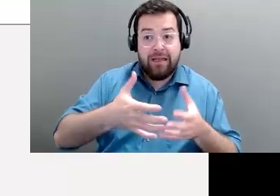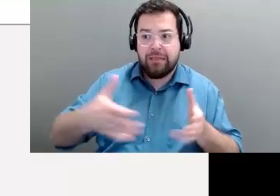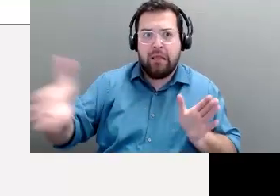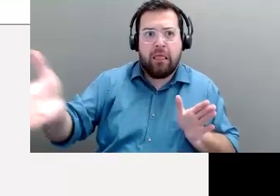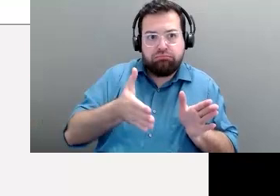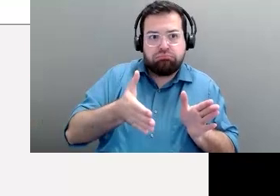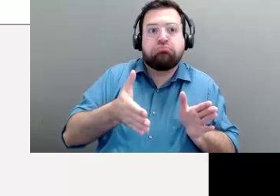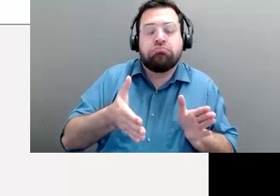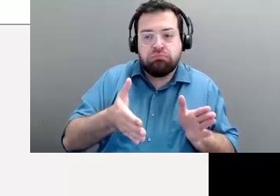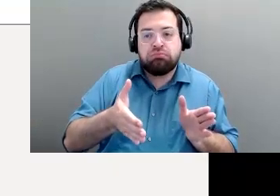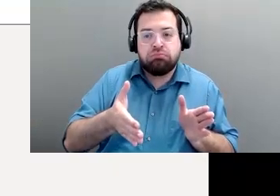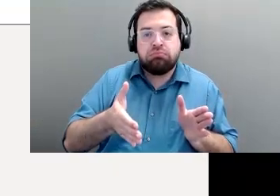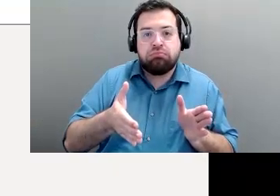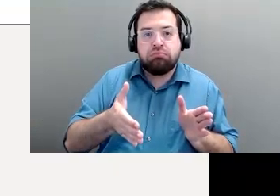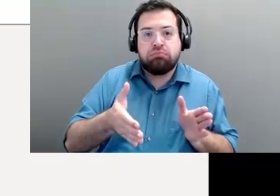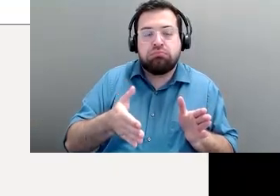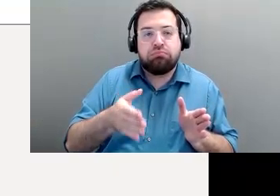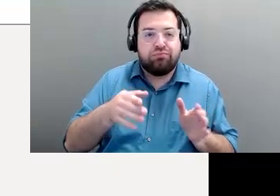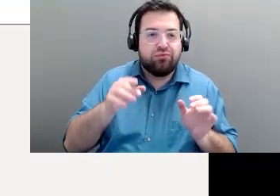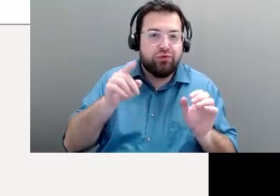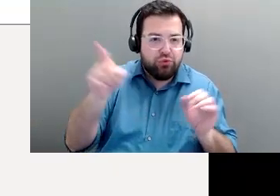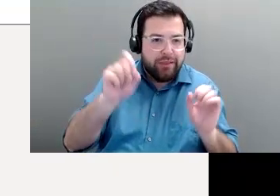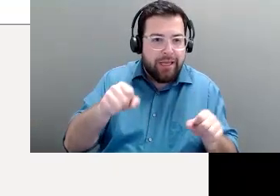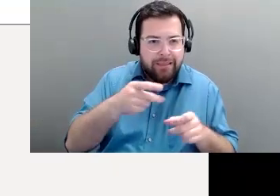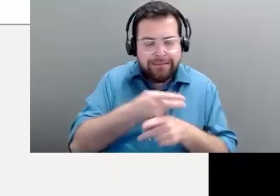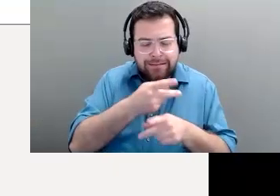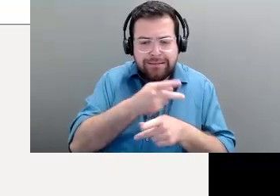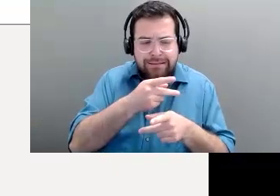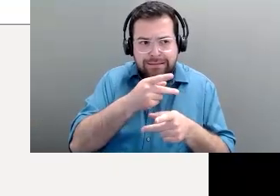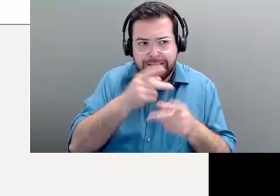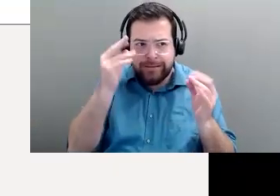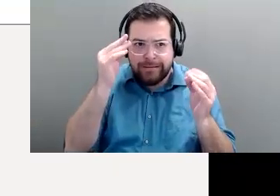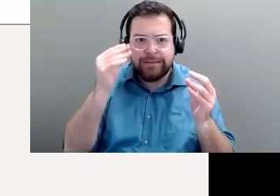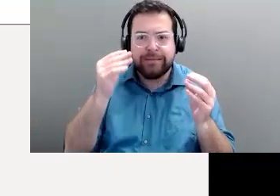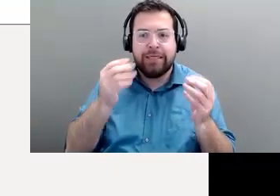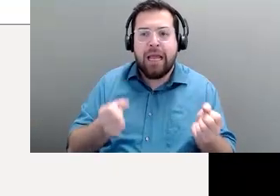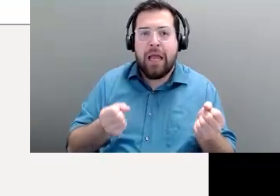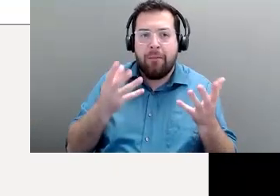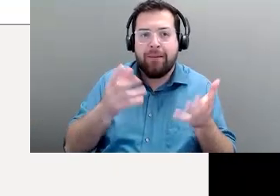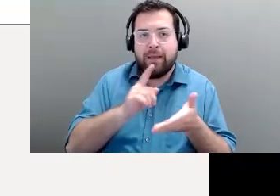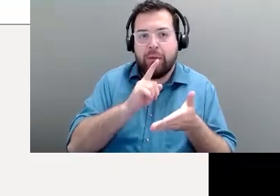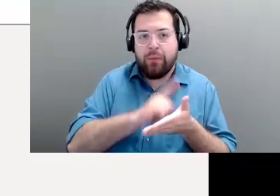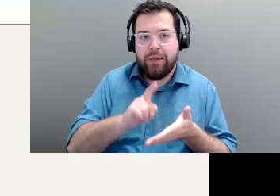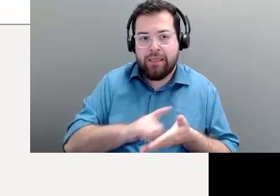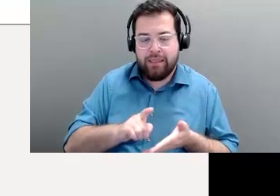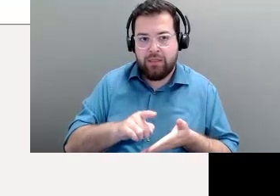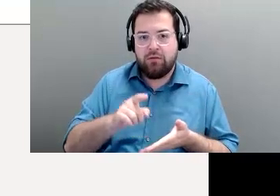then, you can do the calculations and break down how many weekly interactions you would be required to have.